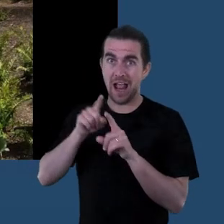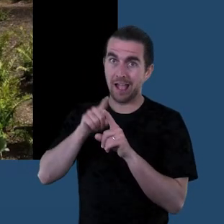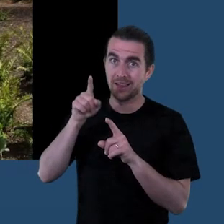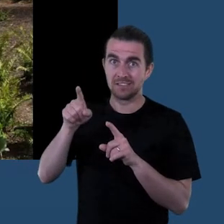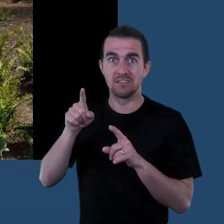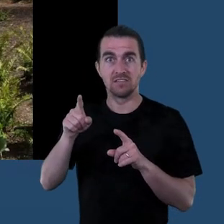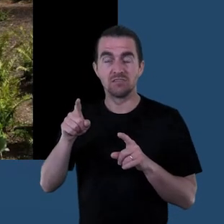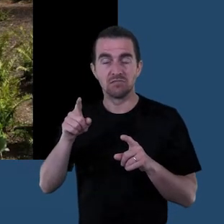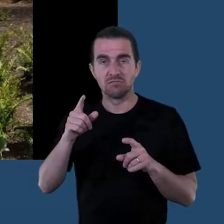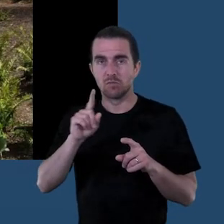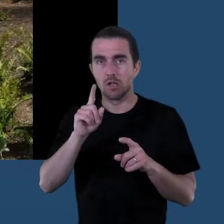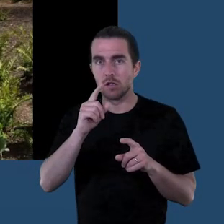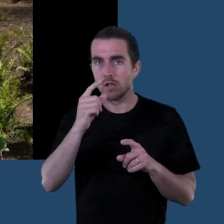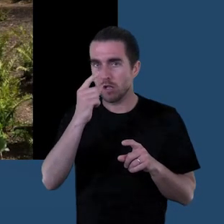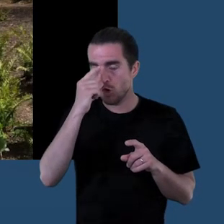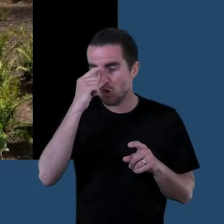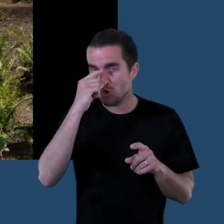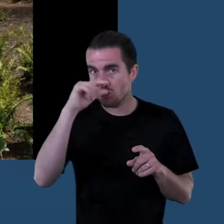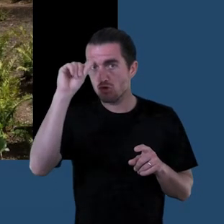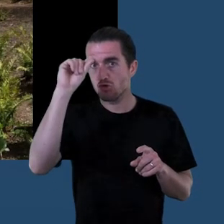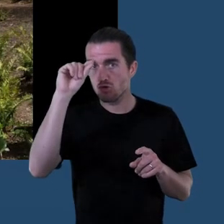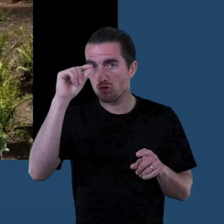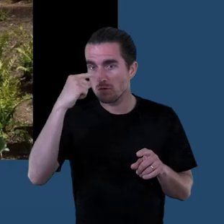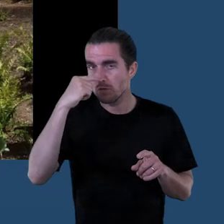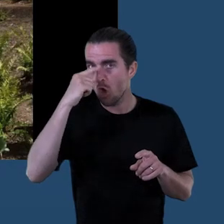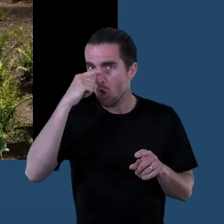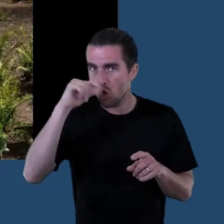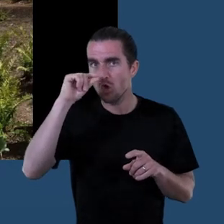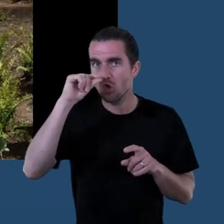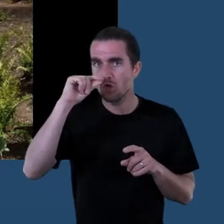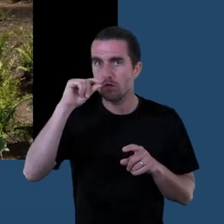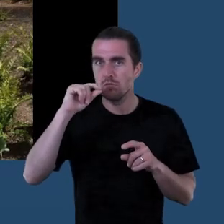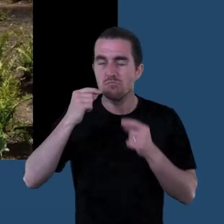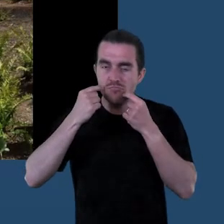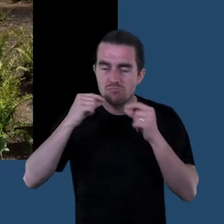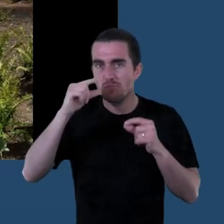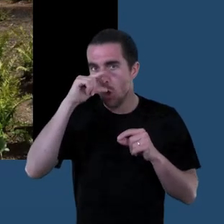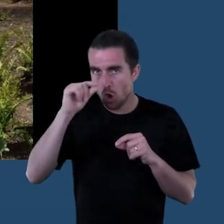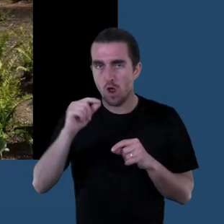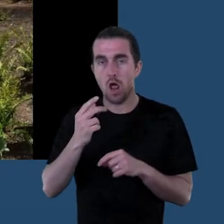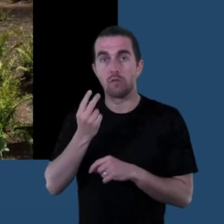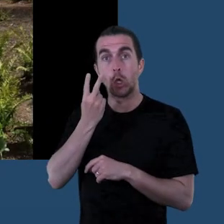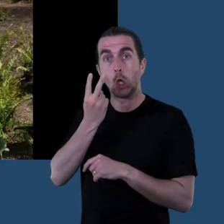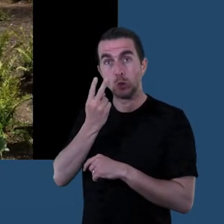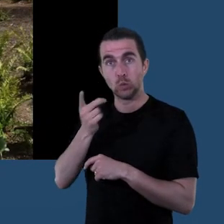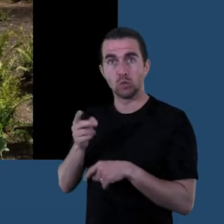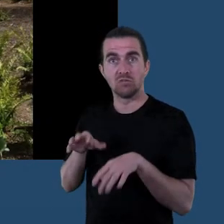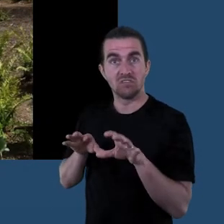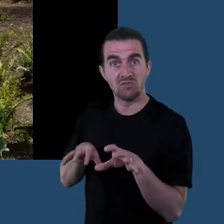that the Iguanodon had a little horn on its nose. And here we've got two Iguanodons,